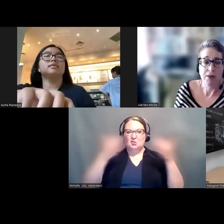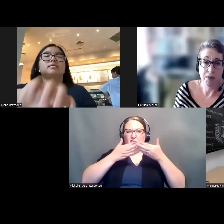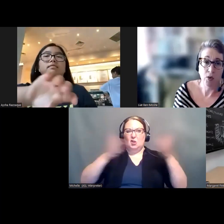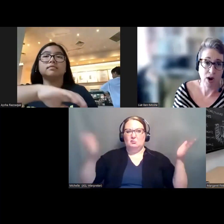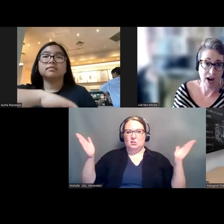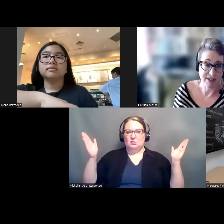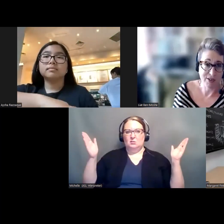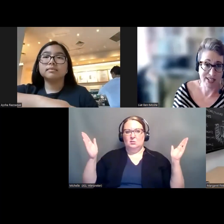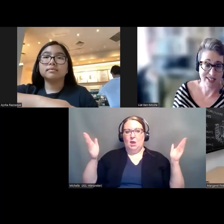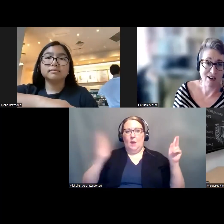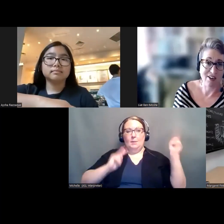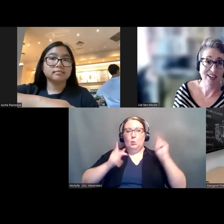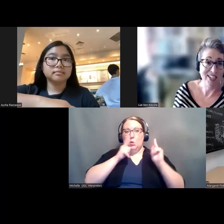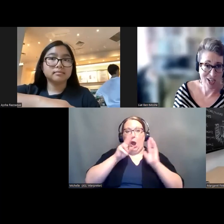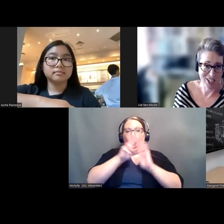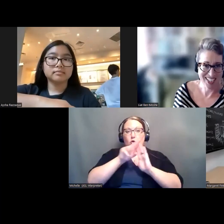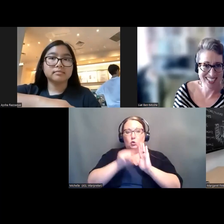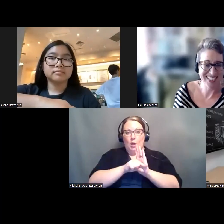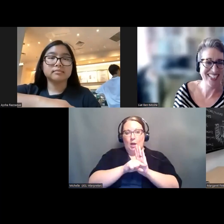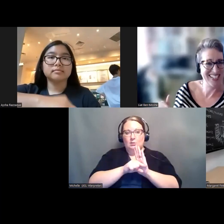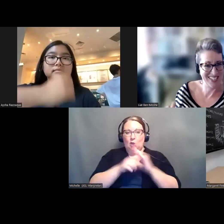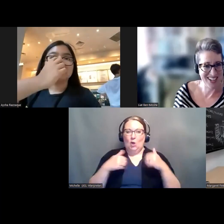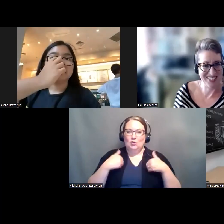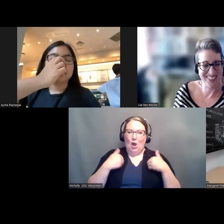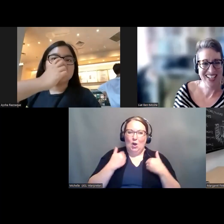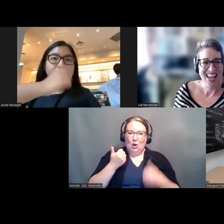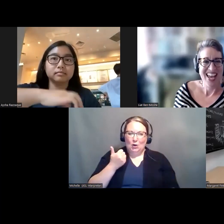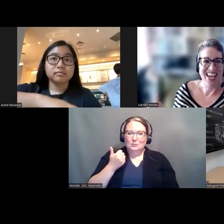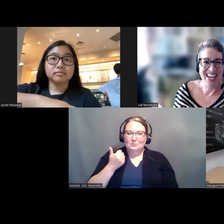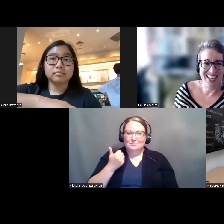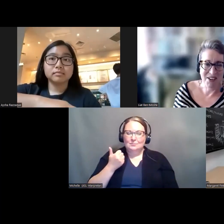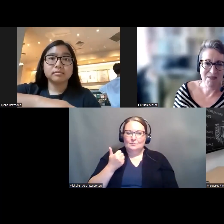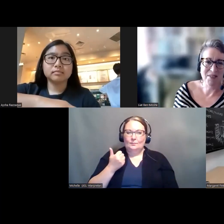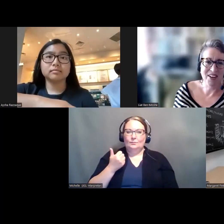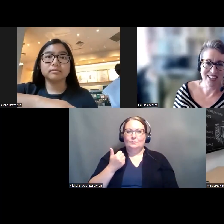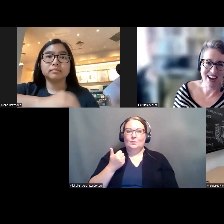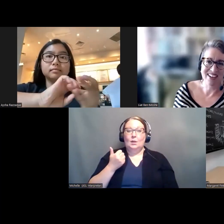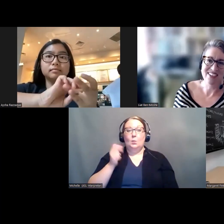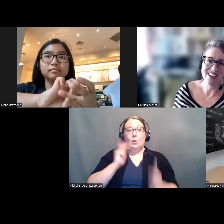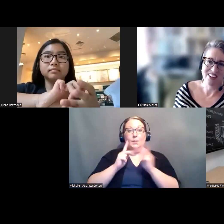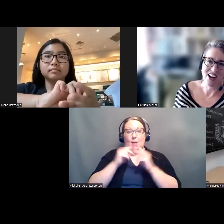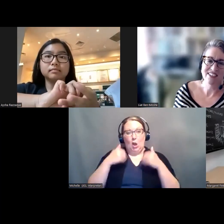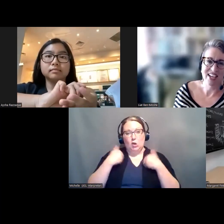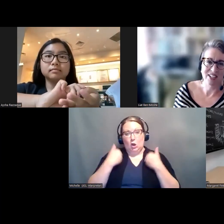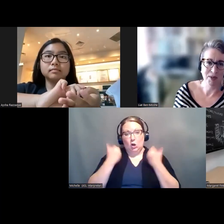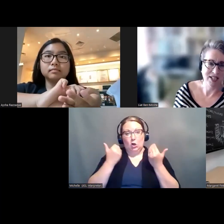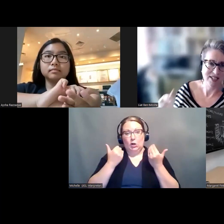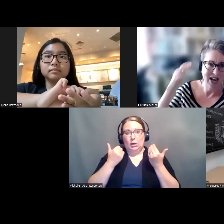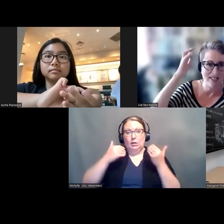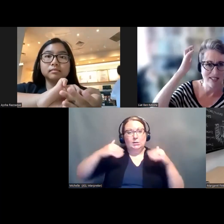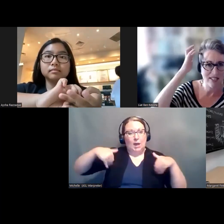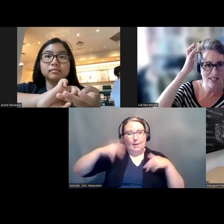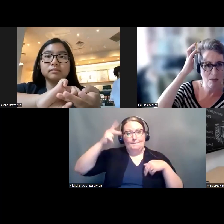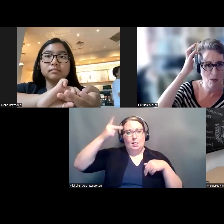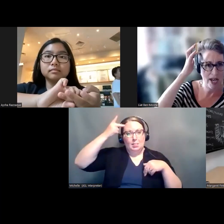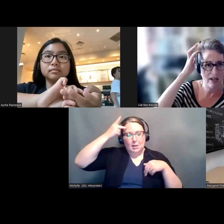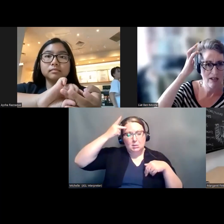people who are undergrads are younger in general, and when people are younger, they are not yet politicized in the same way